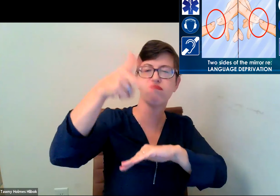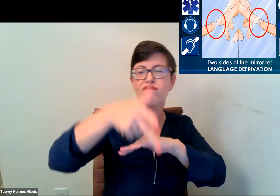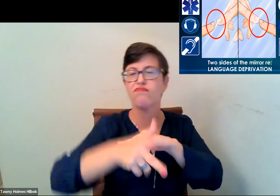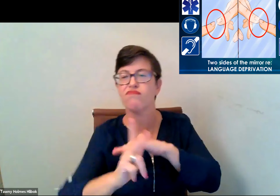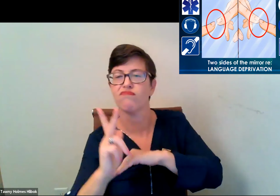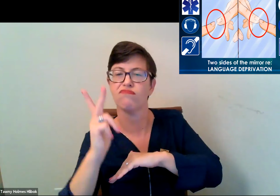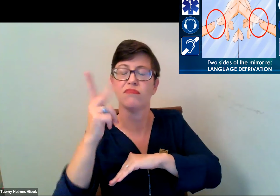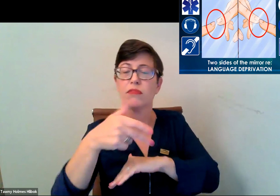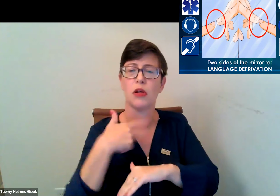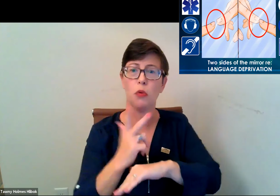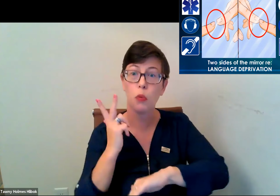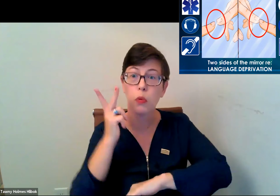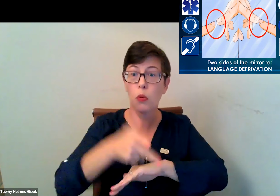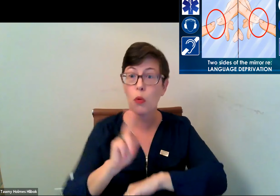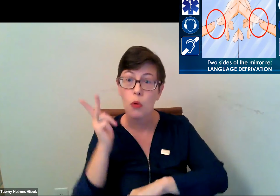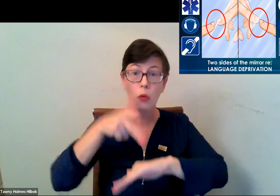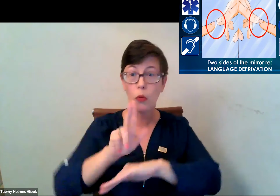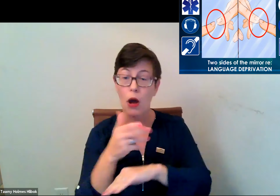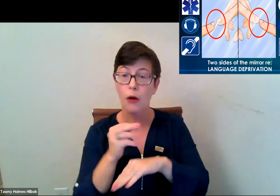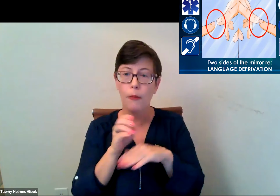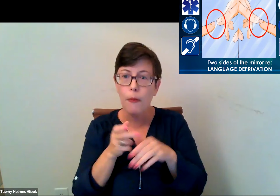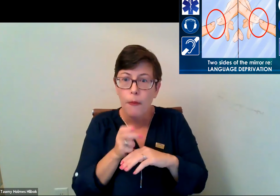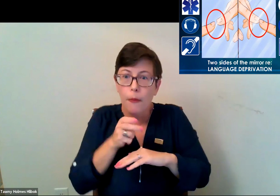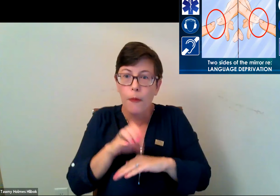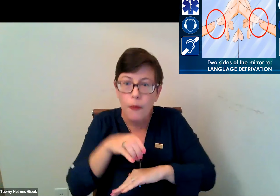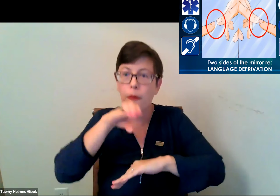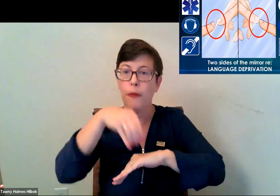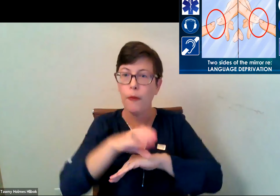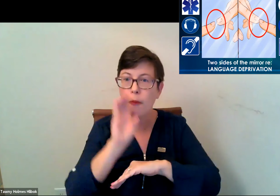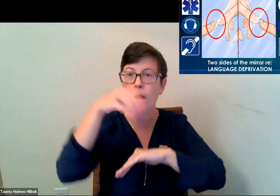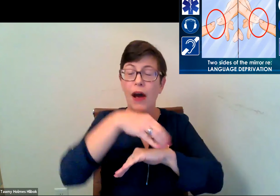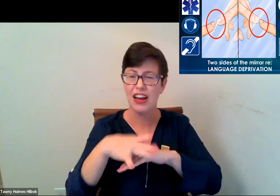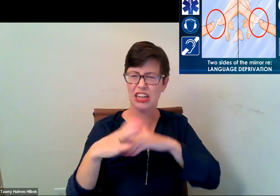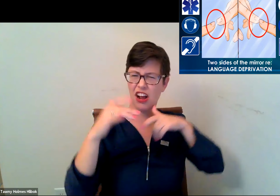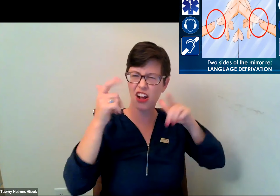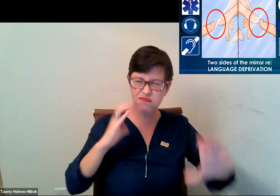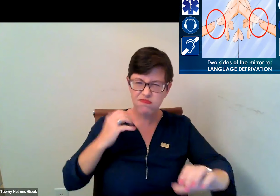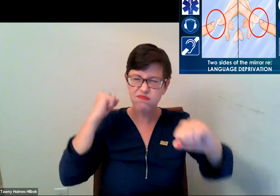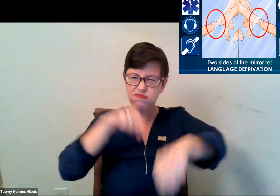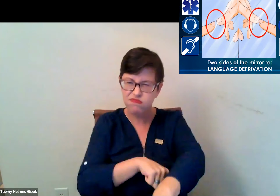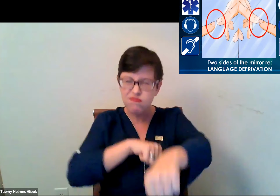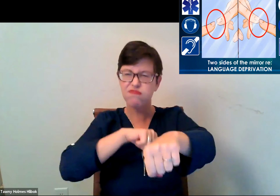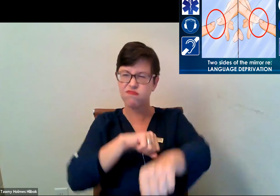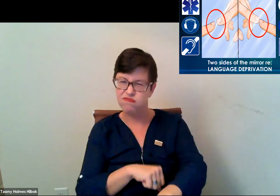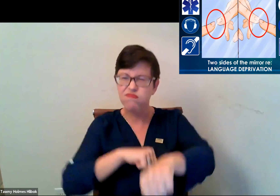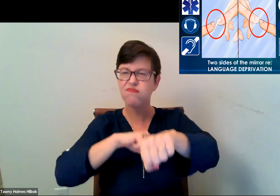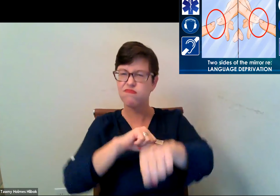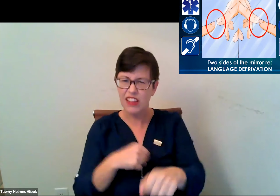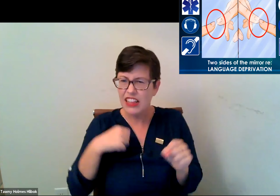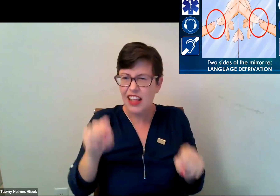one simple sign using the classifier whether the road is jumpy or whether the road is smooth the whether we're moving quickly or whether moving slowly.